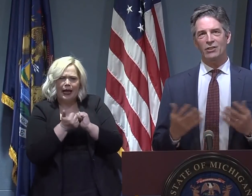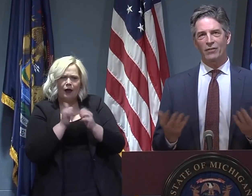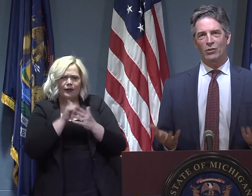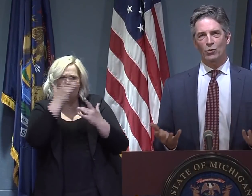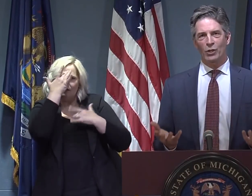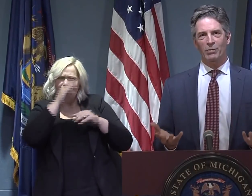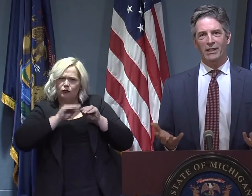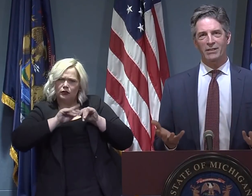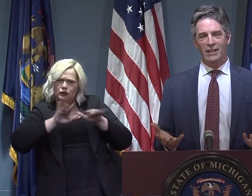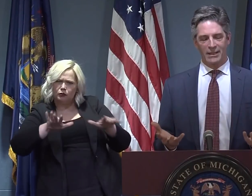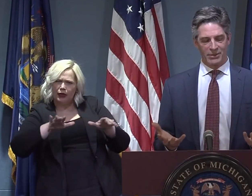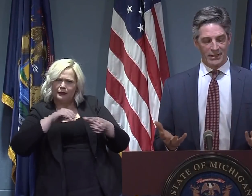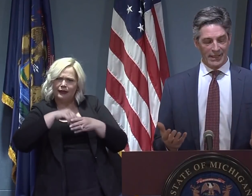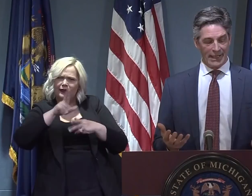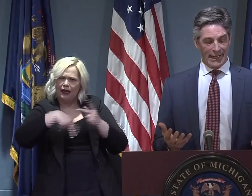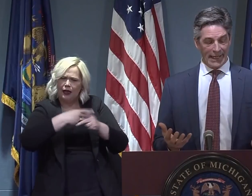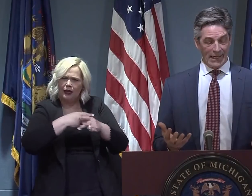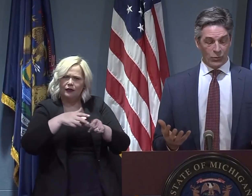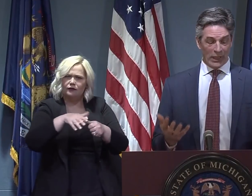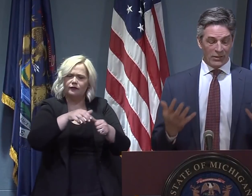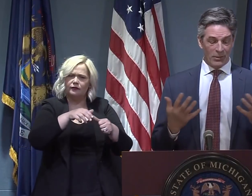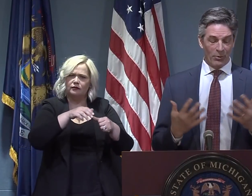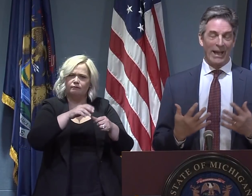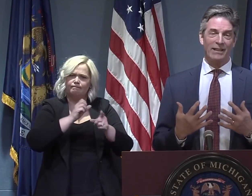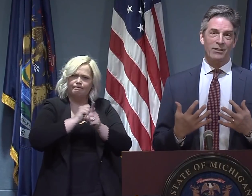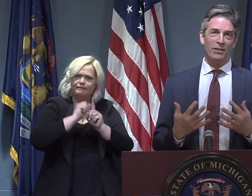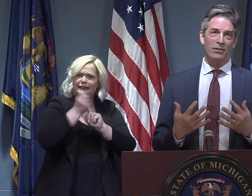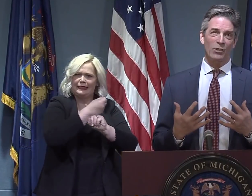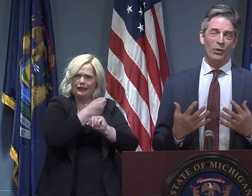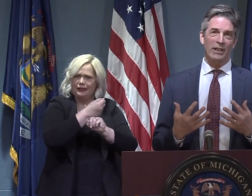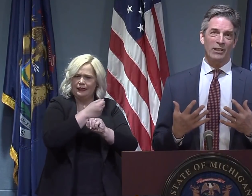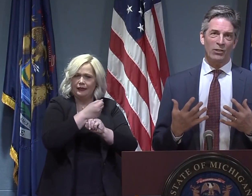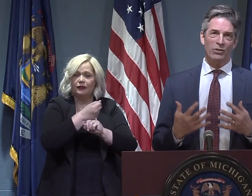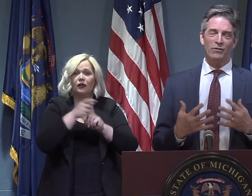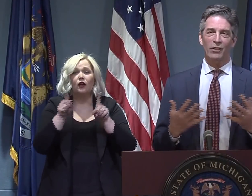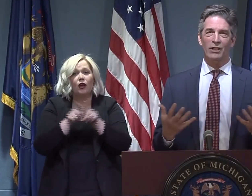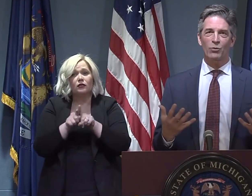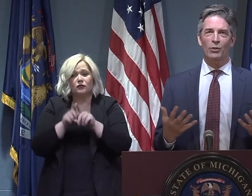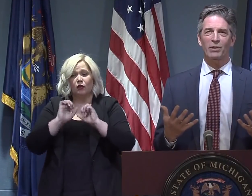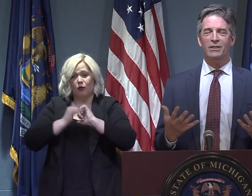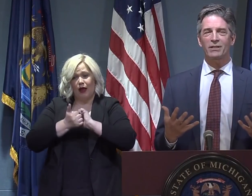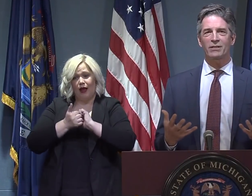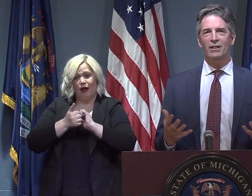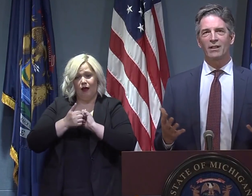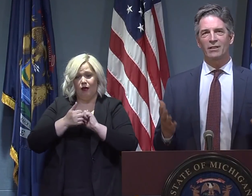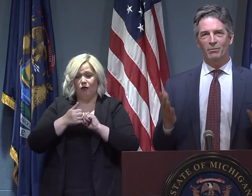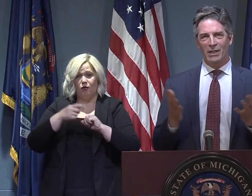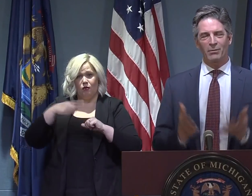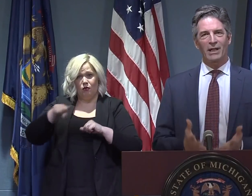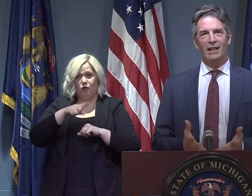HEALTH EXPERTS TO UNDERSTAND THE RISK OF VIRUS TRANSMISSION IN EACH OF THOSE WORK PLACE TYPES